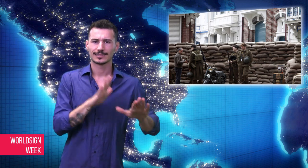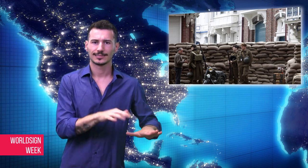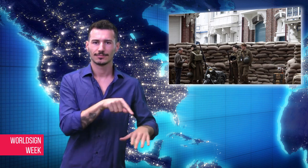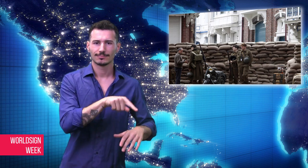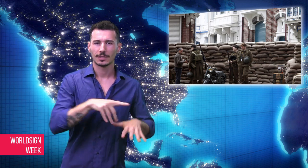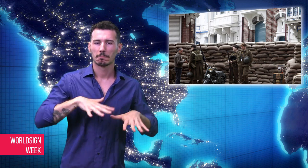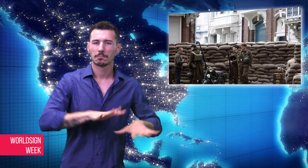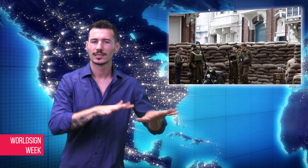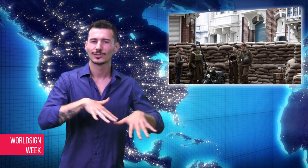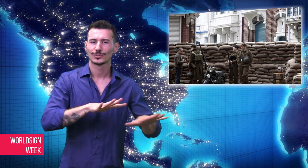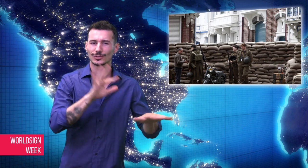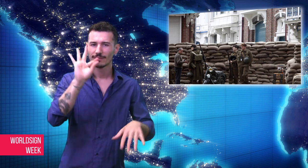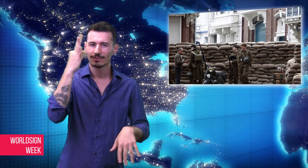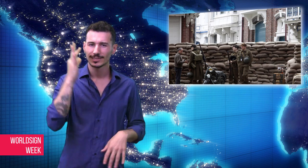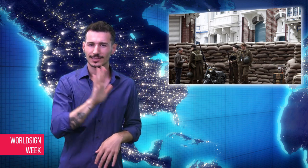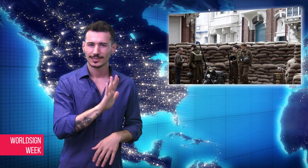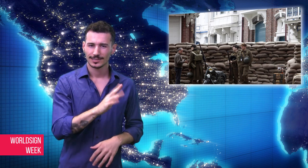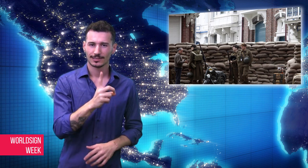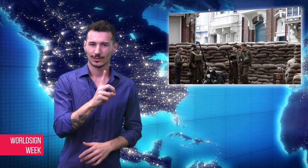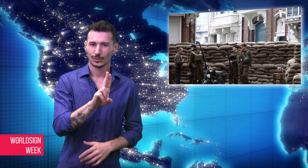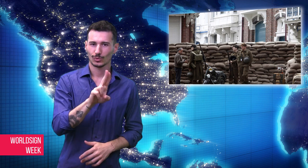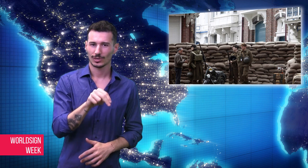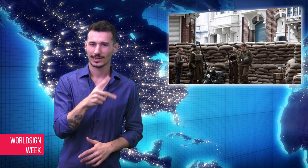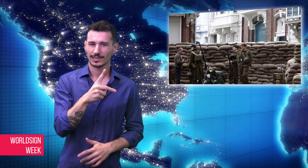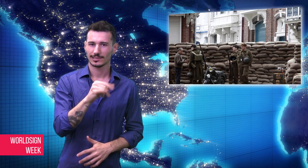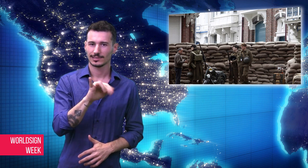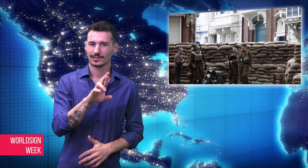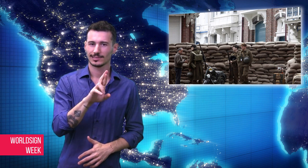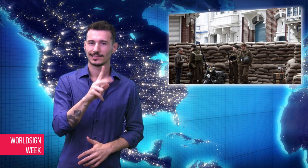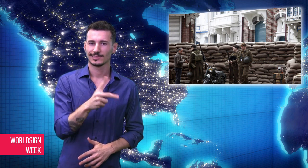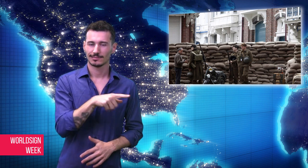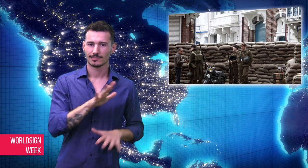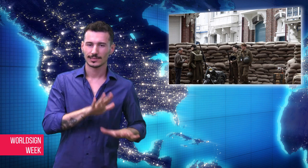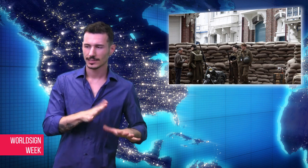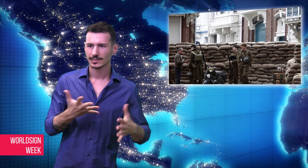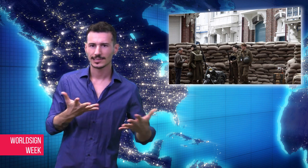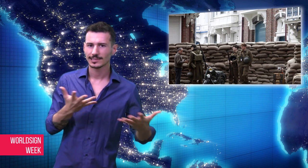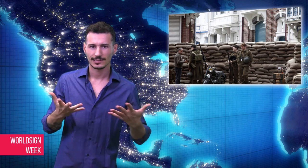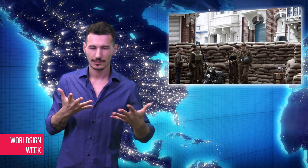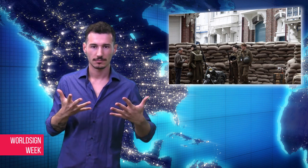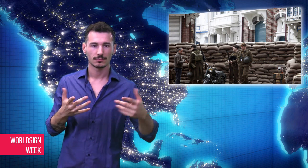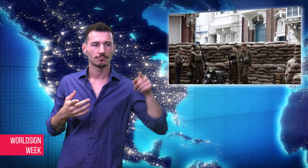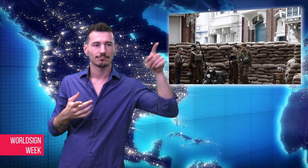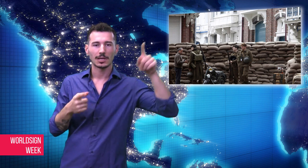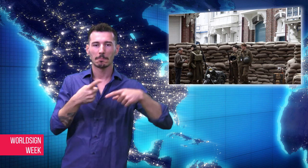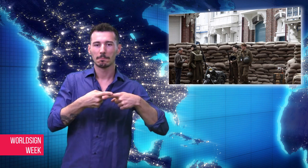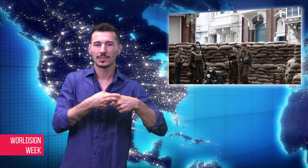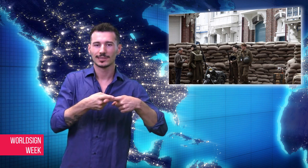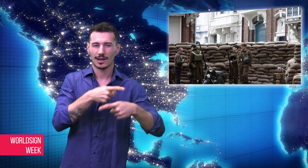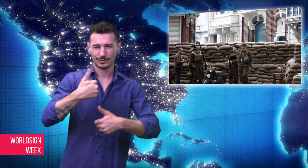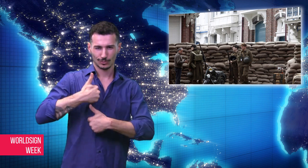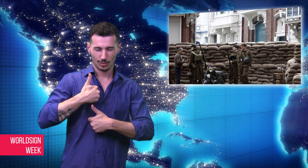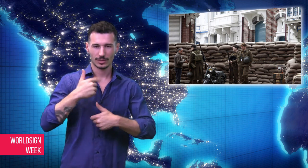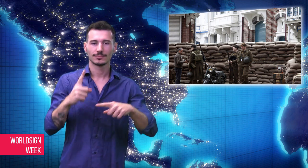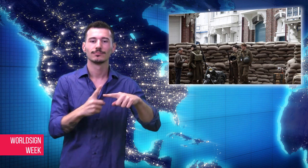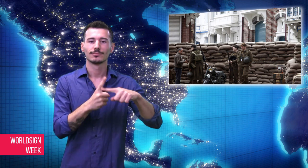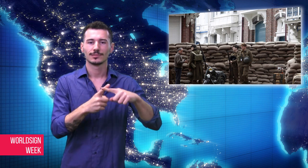french beach of Dunkirk until Britain soldiers and civilians came using